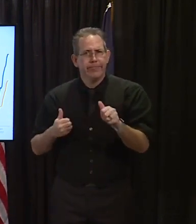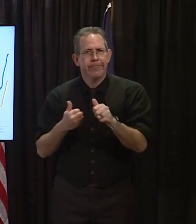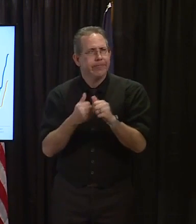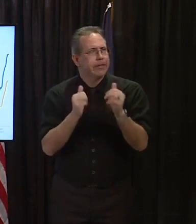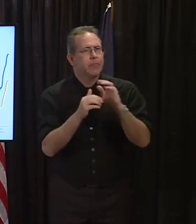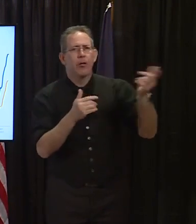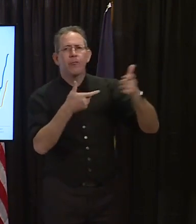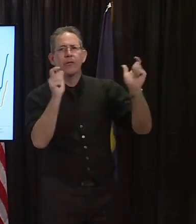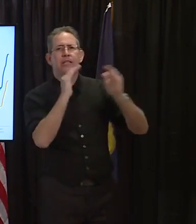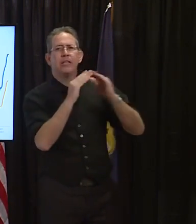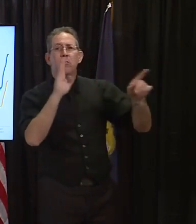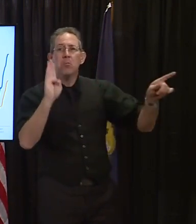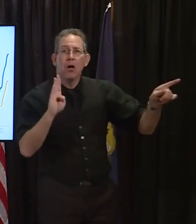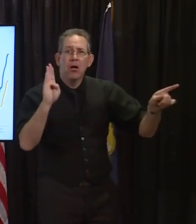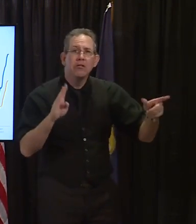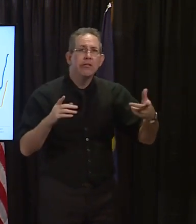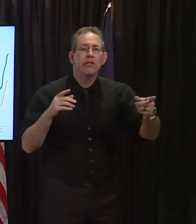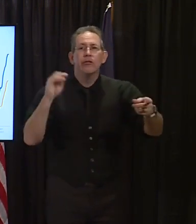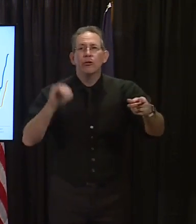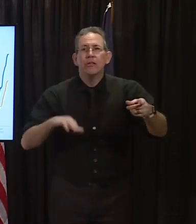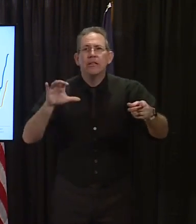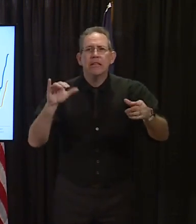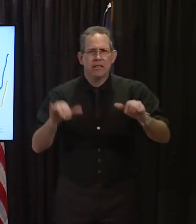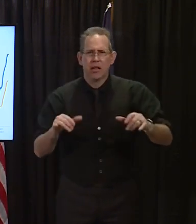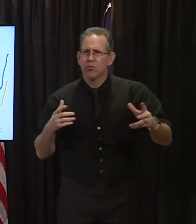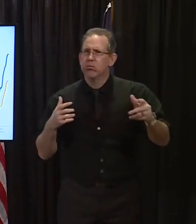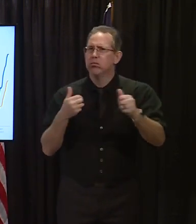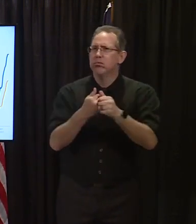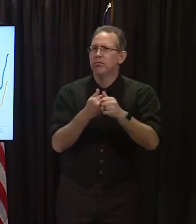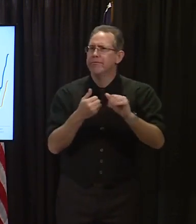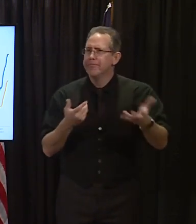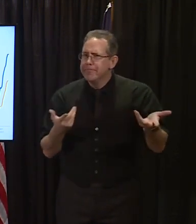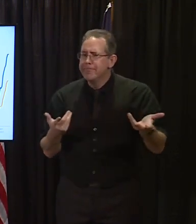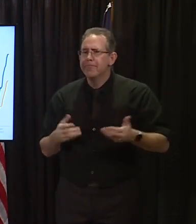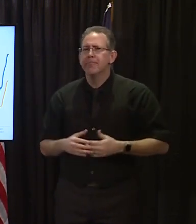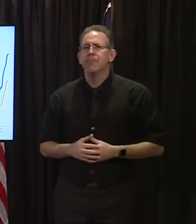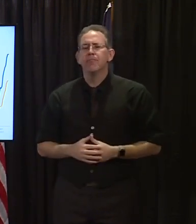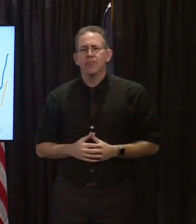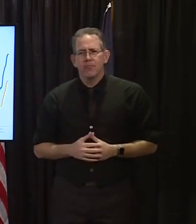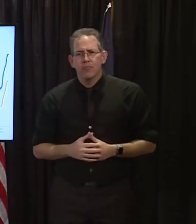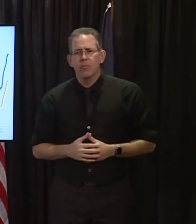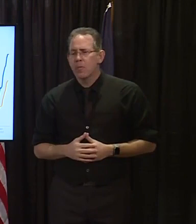happening here this week, with the non metro counties up about 125% compared